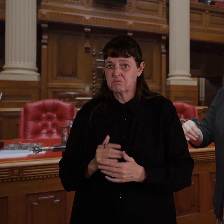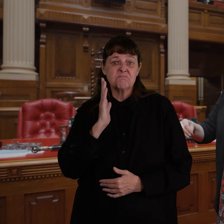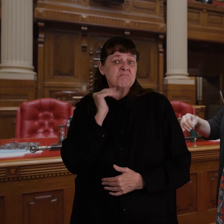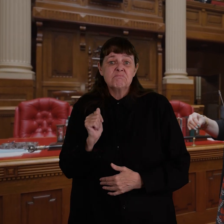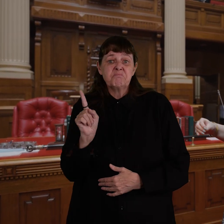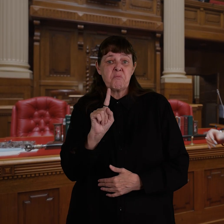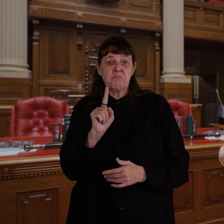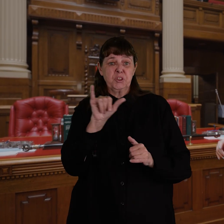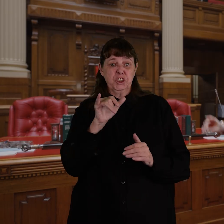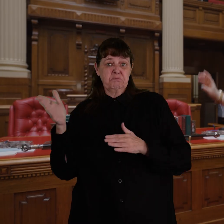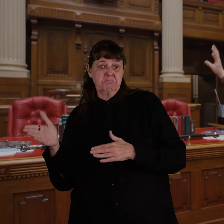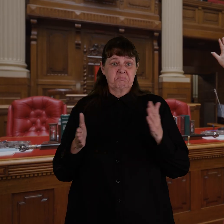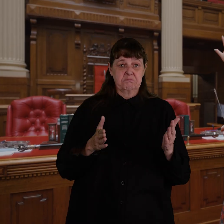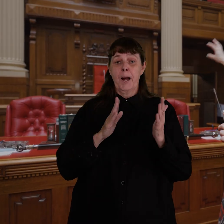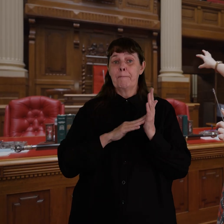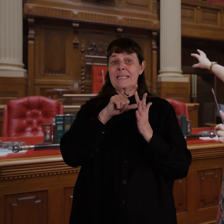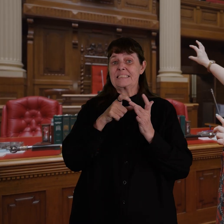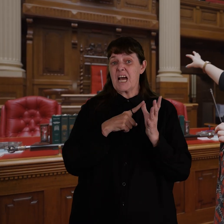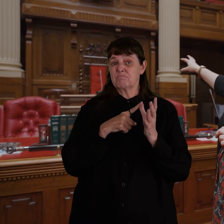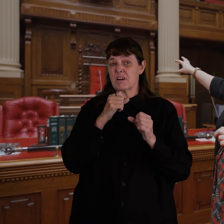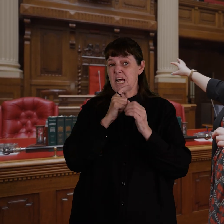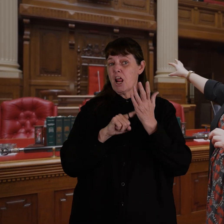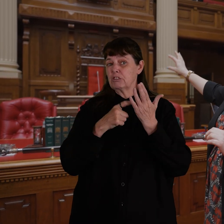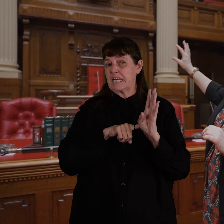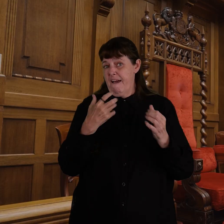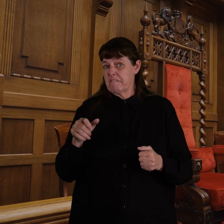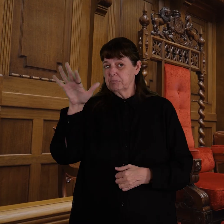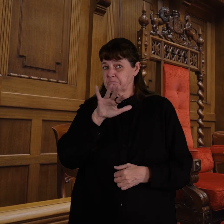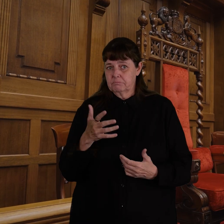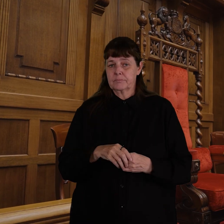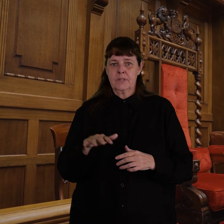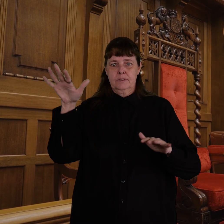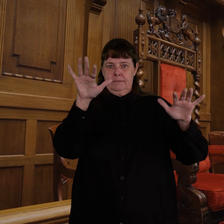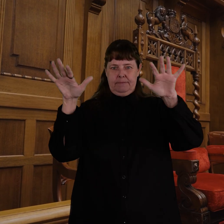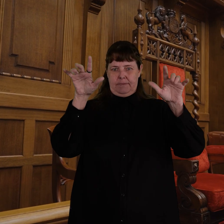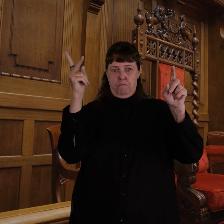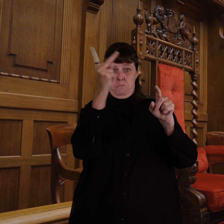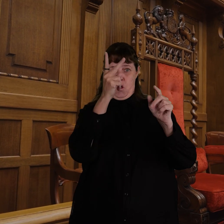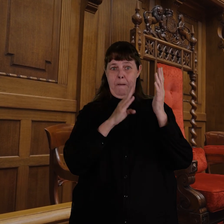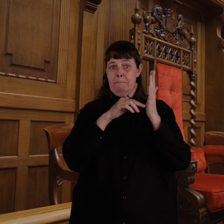Parliament. In the chair, up the top in this chamber we don't call that person the speaker.